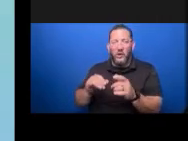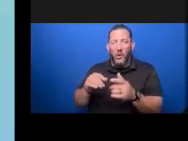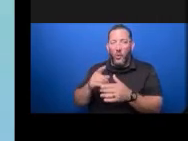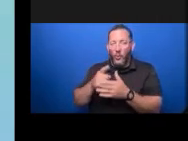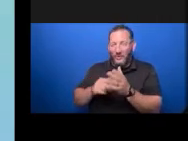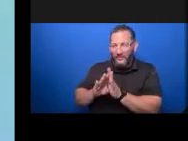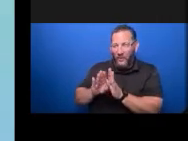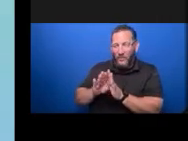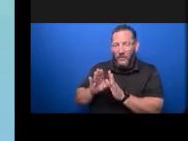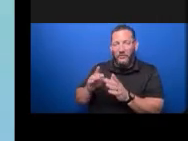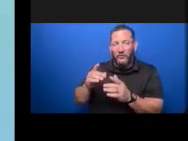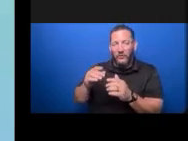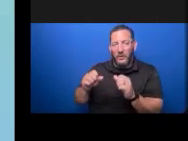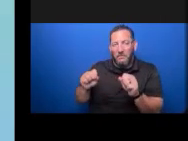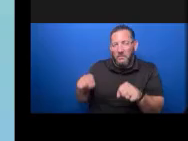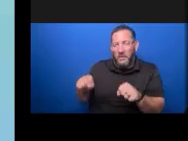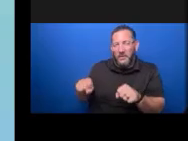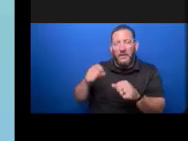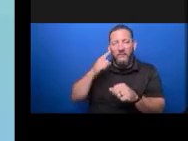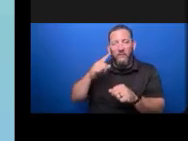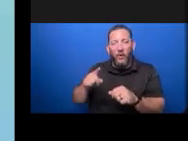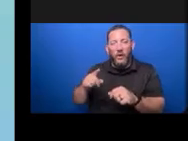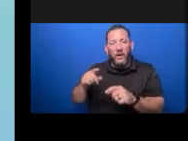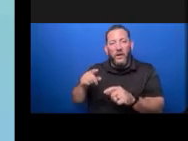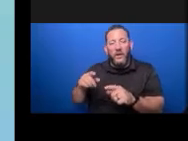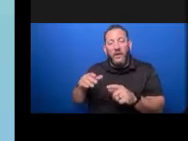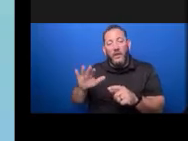significant respiratory compromise during developmental